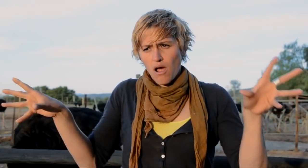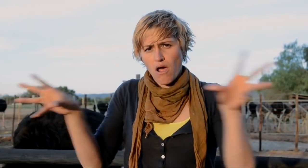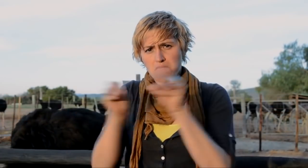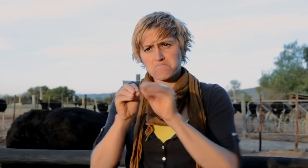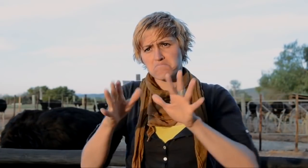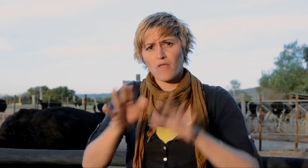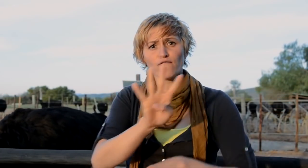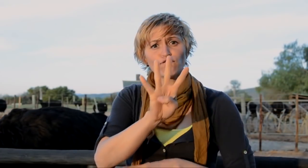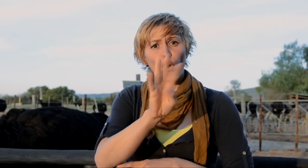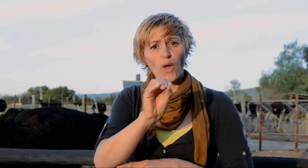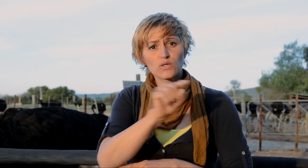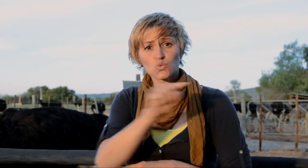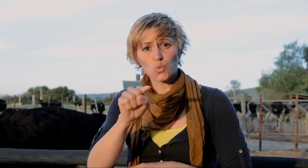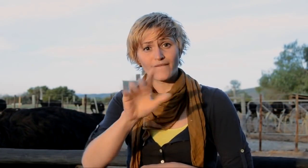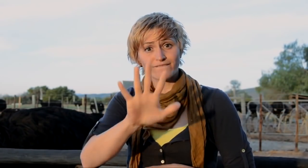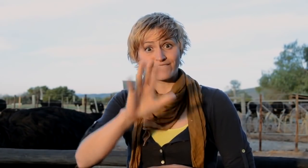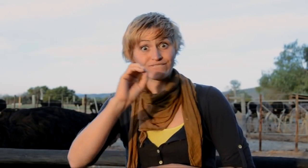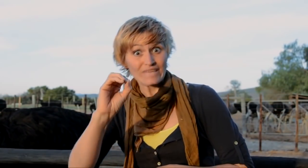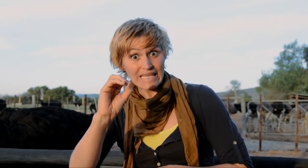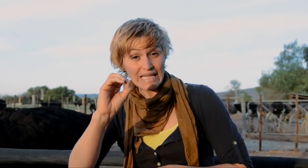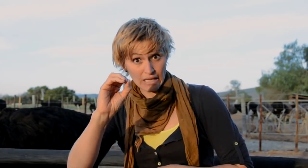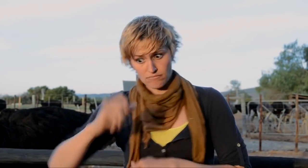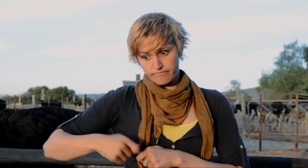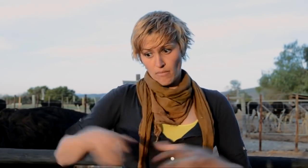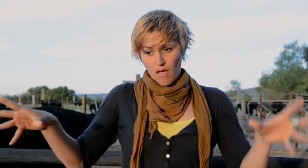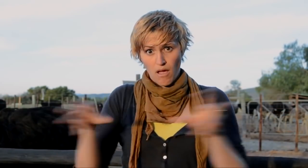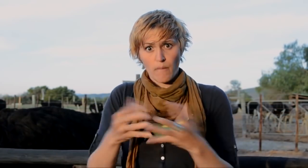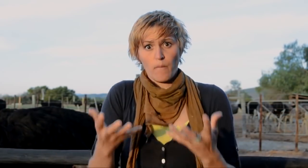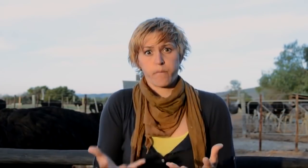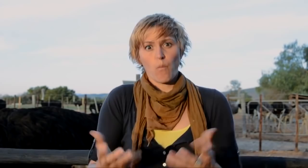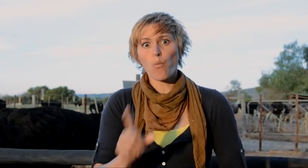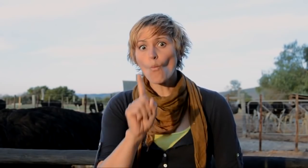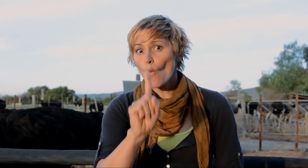by one, approximately 40-50 pieces would amount to